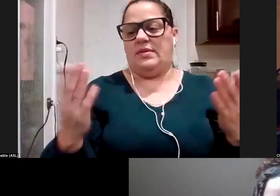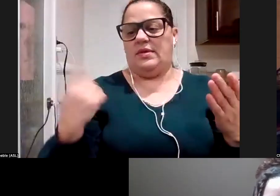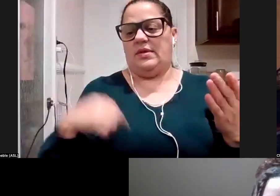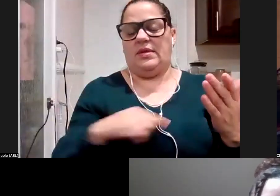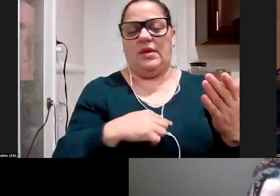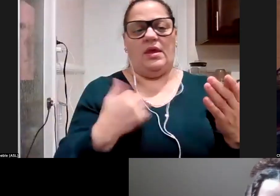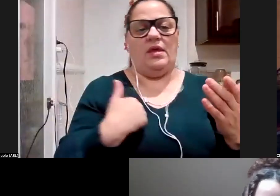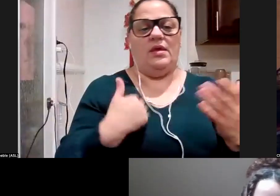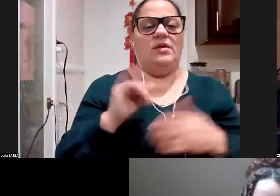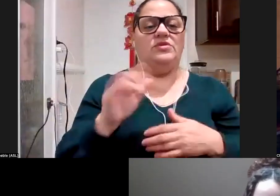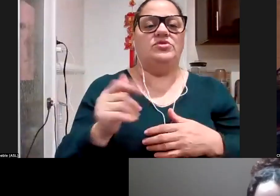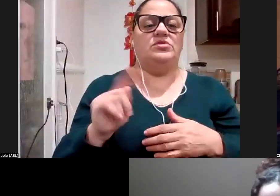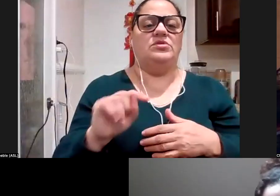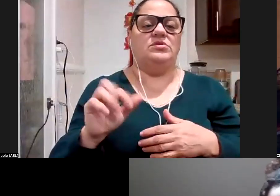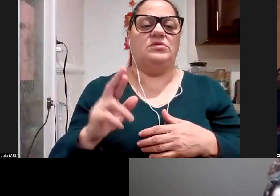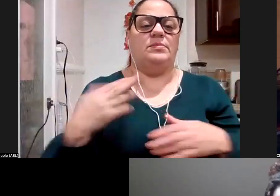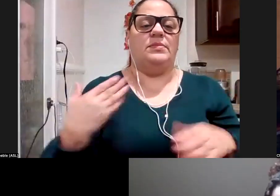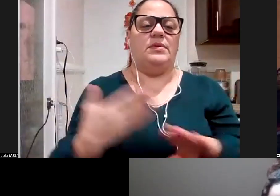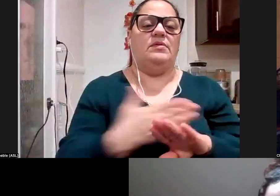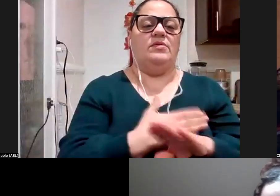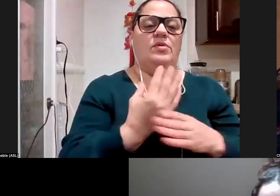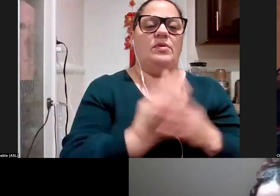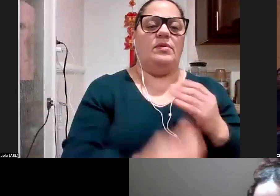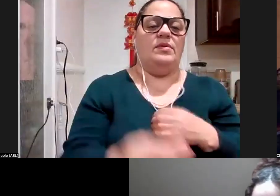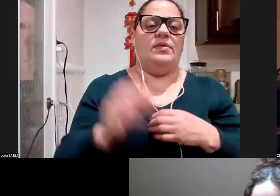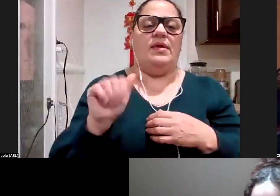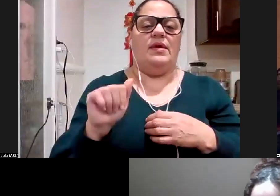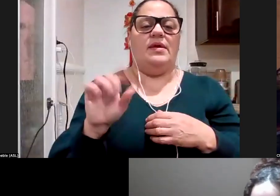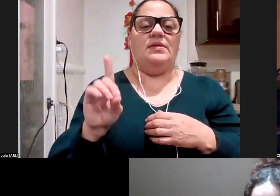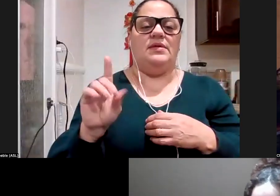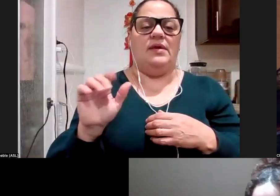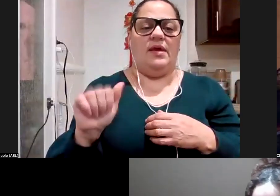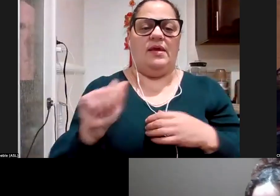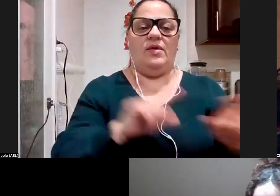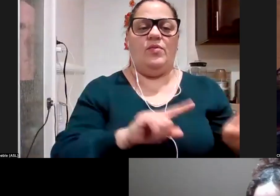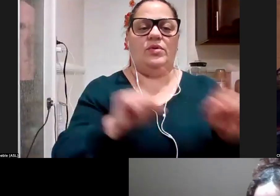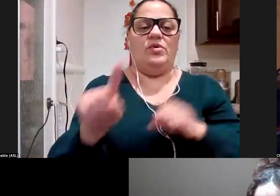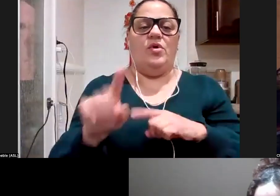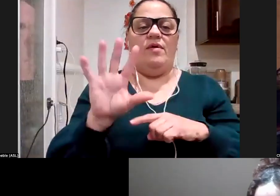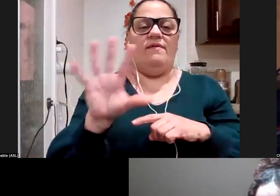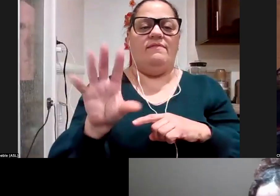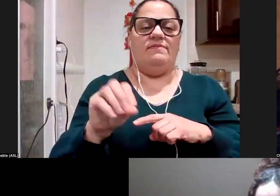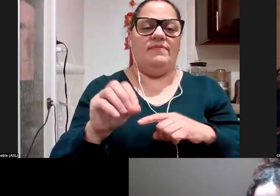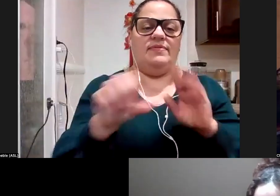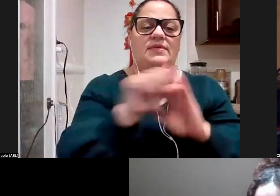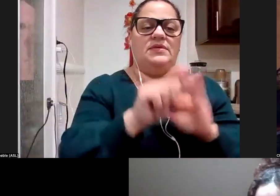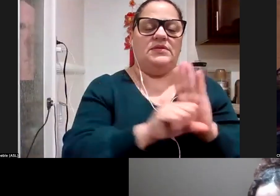Justin Dart did before the passage of the ADA is they went to all 50 states more than once,